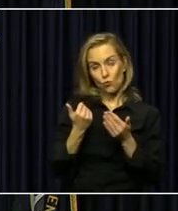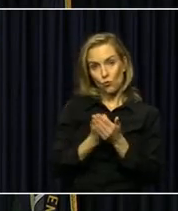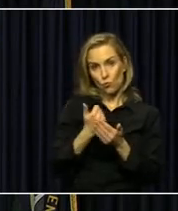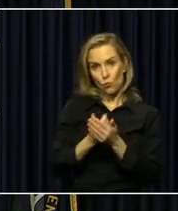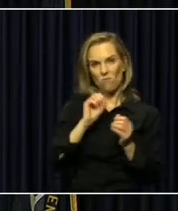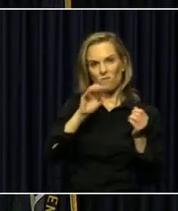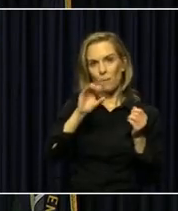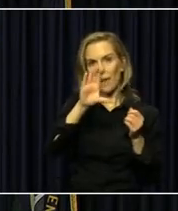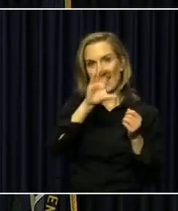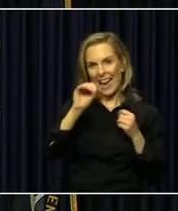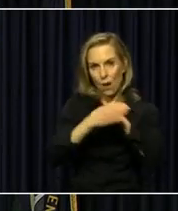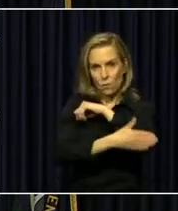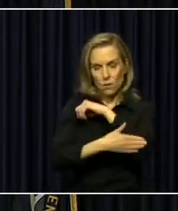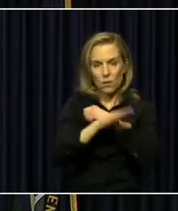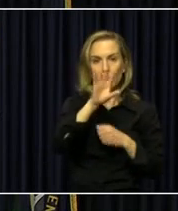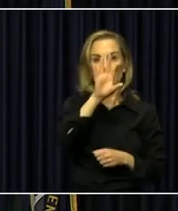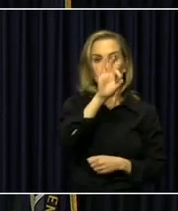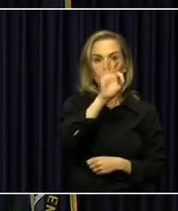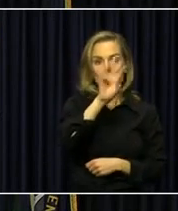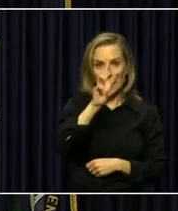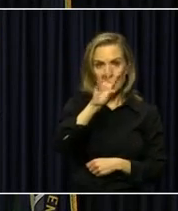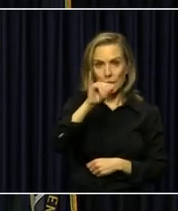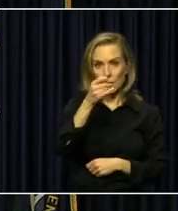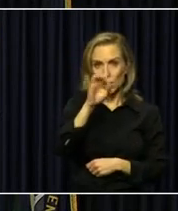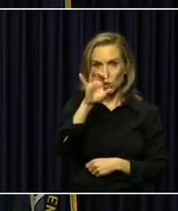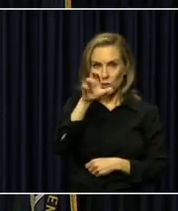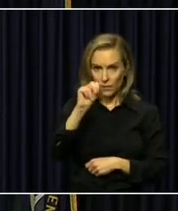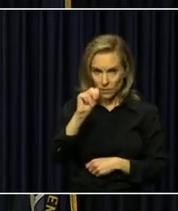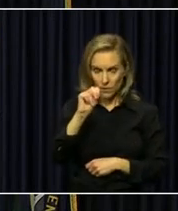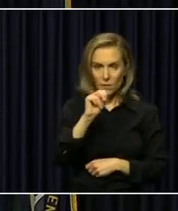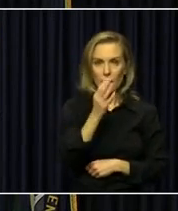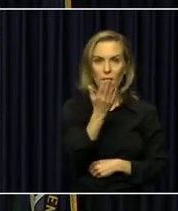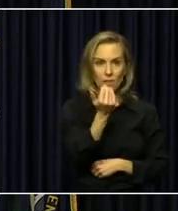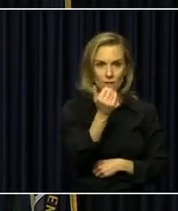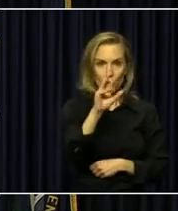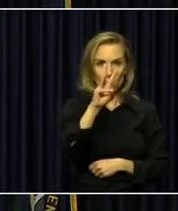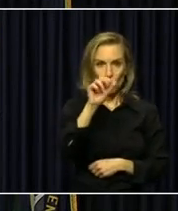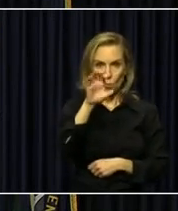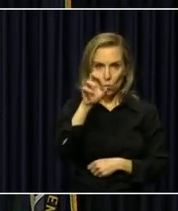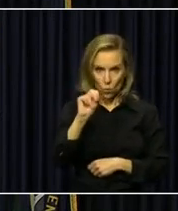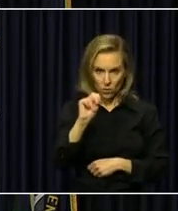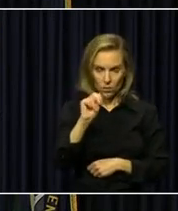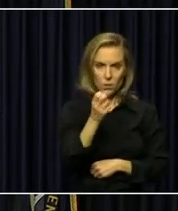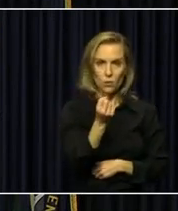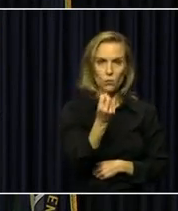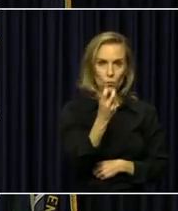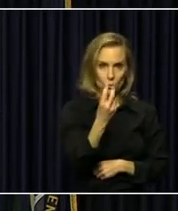JEFFERSON. AN 83-YEAR-OLD MALE IN BUTLER. AN 85-YEAR-OLD FEMALE IN